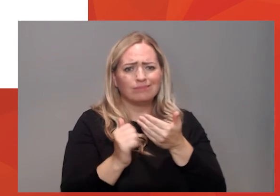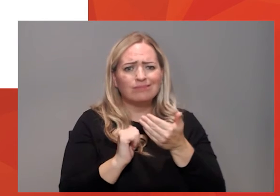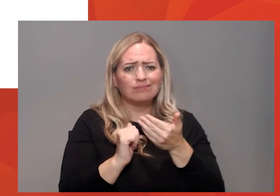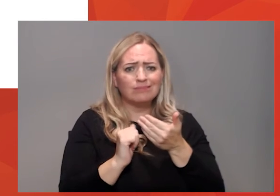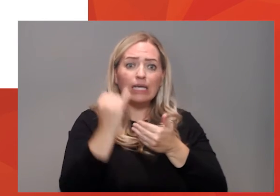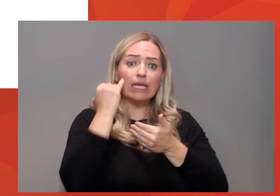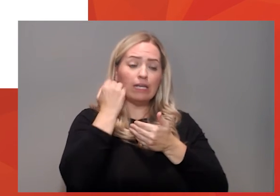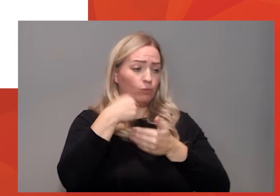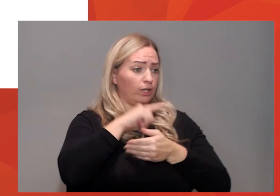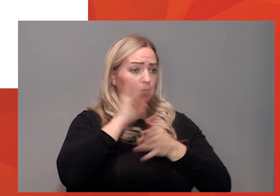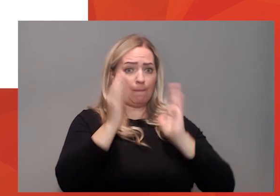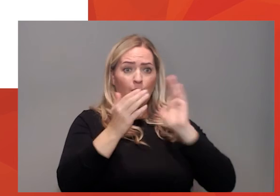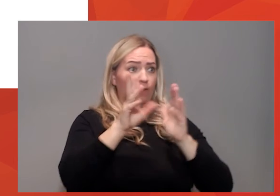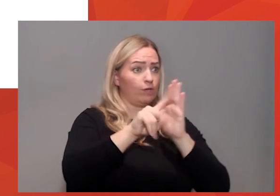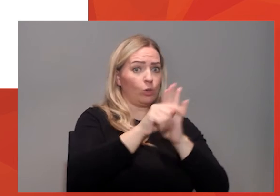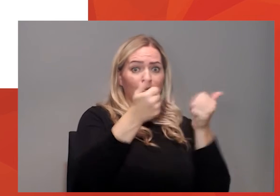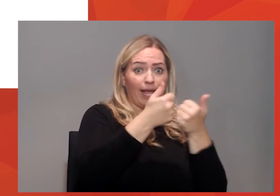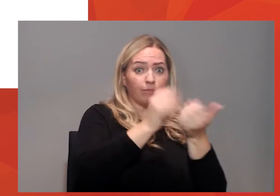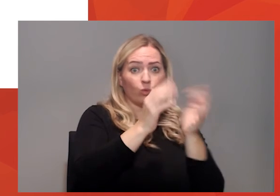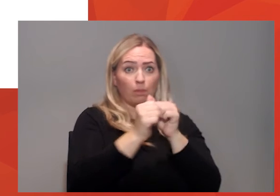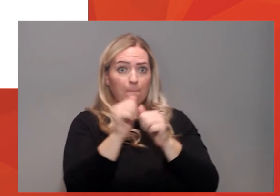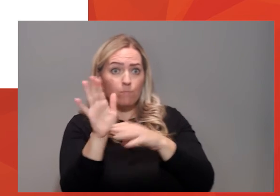And if we'll compare video games to movies